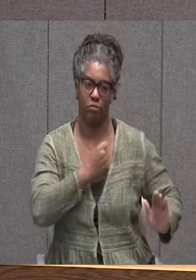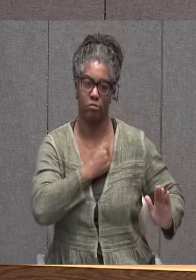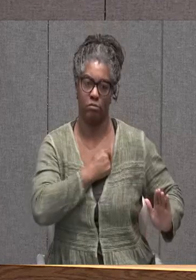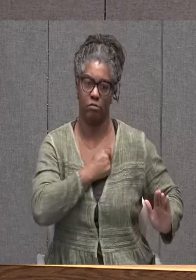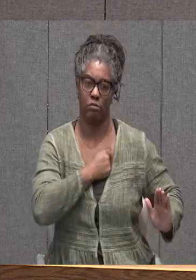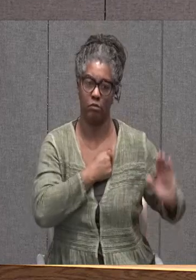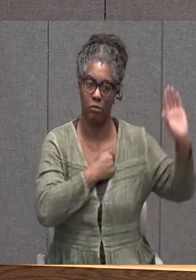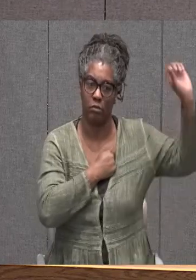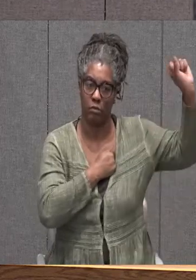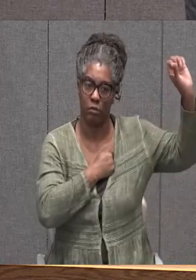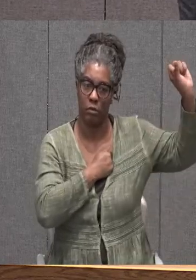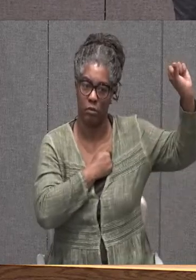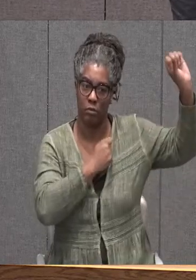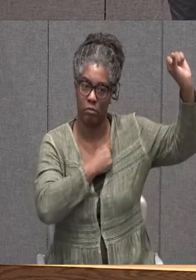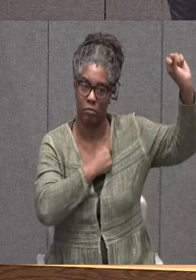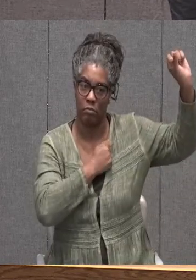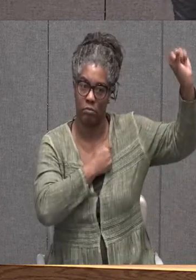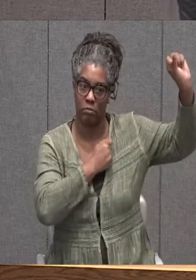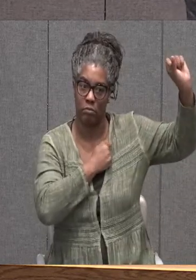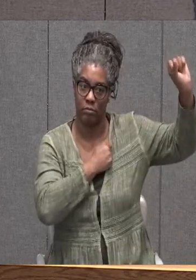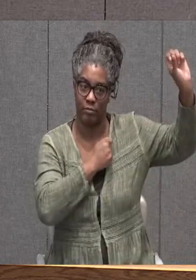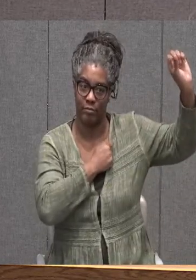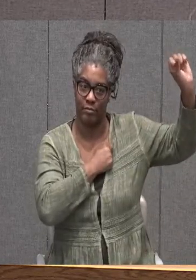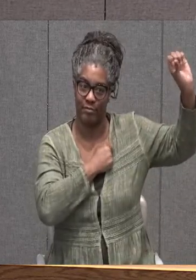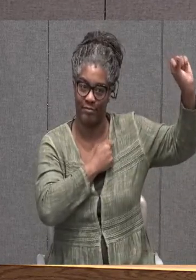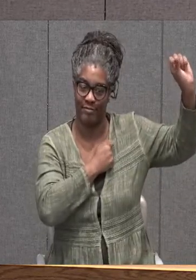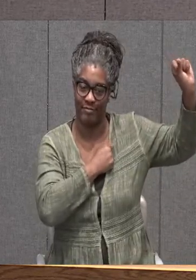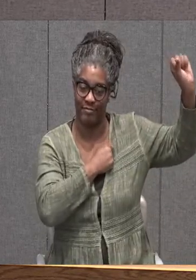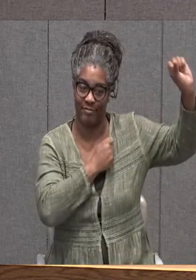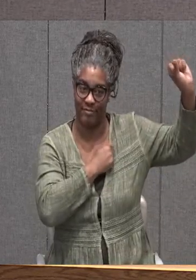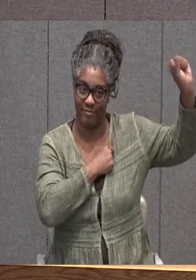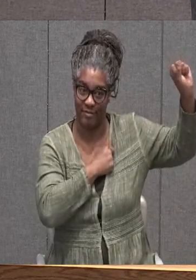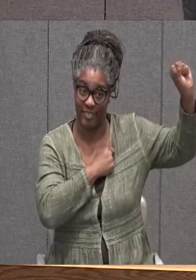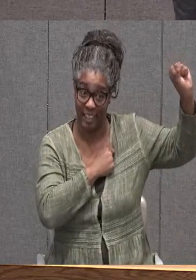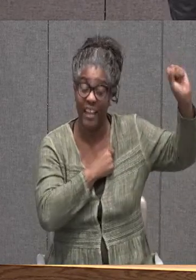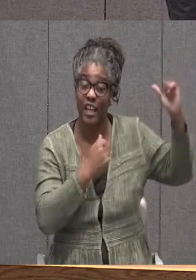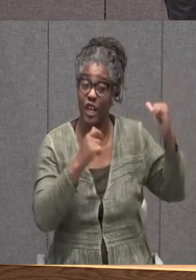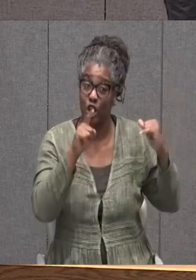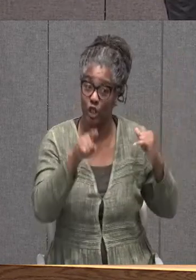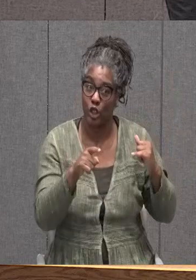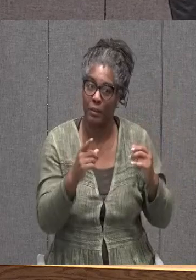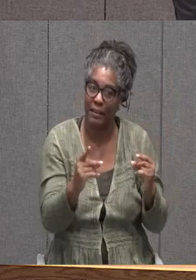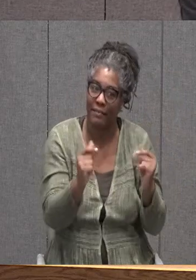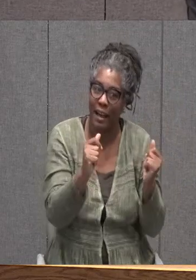It's probably beating pretty quickly, the more you move, the faster your heart rate is.